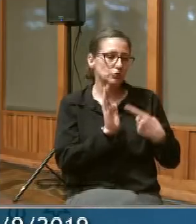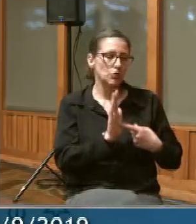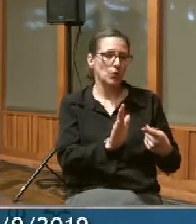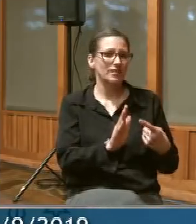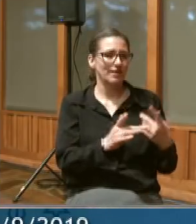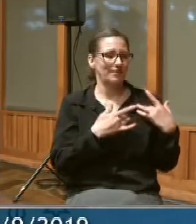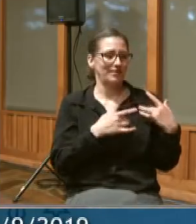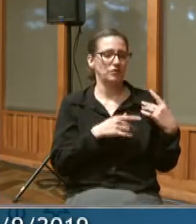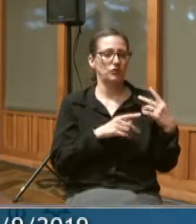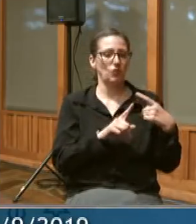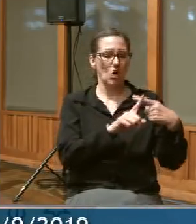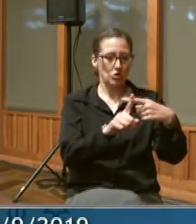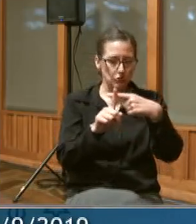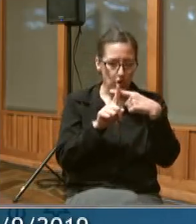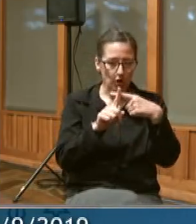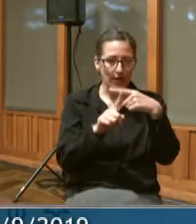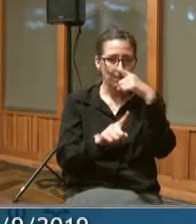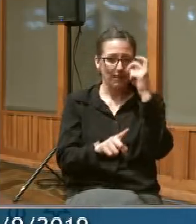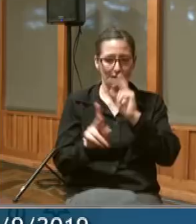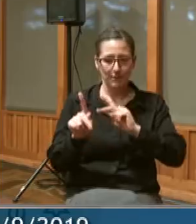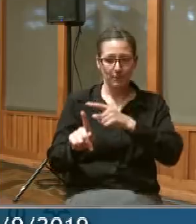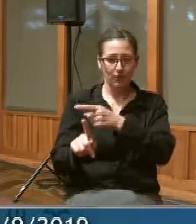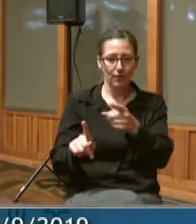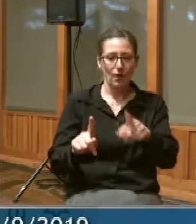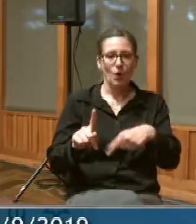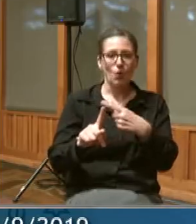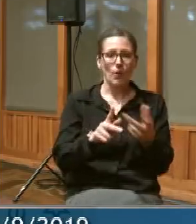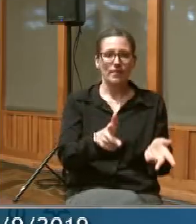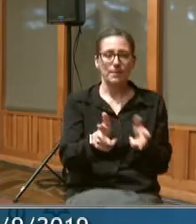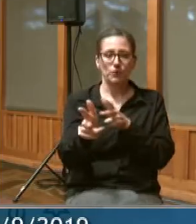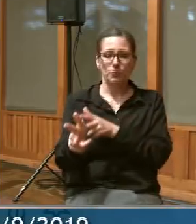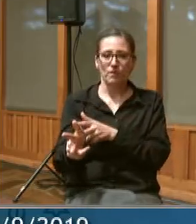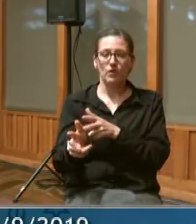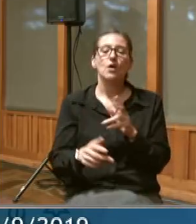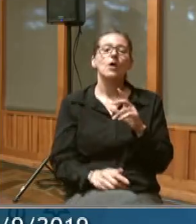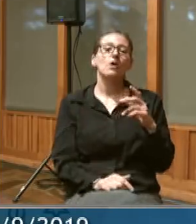DIFFERENCE BAND THE GANG UNIT OF THE POLICE BUREAU.